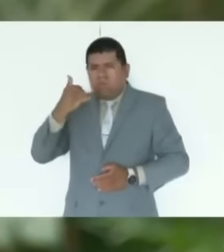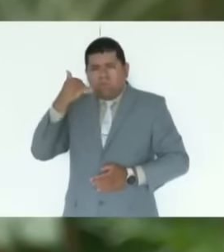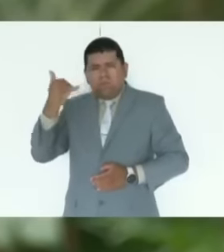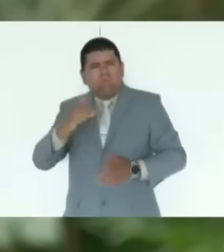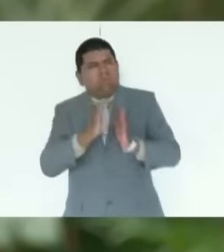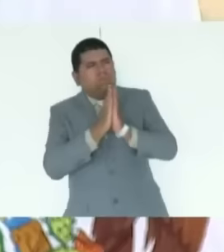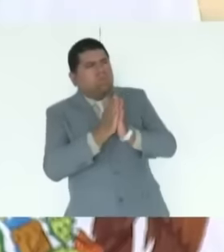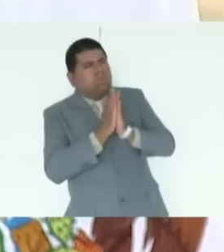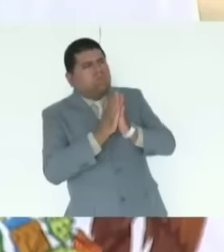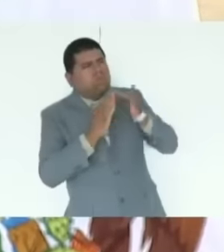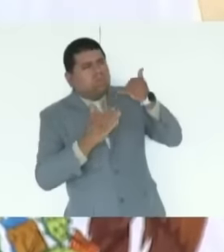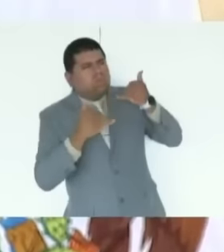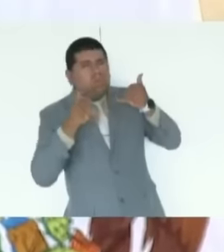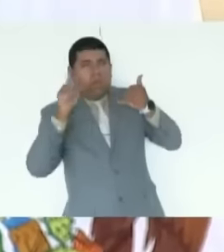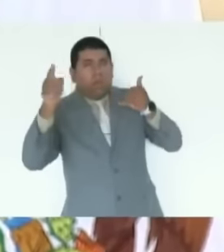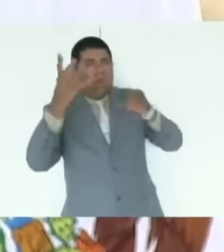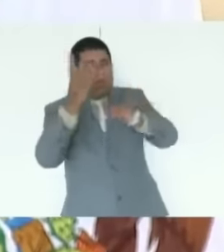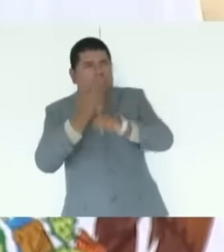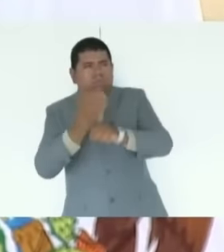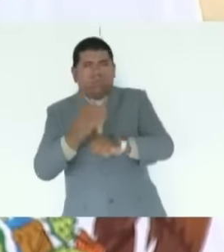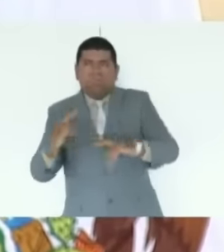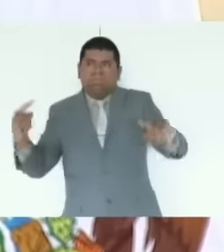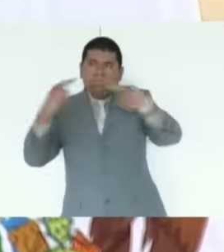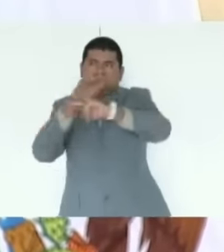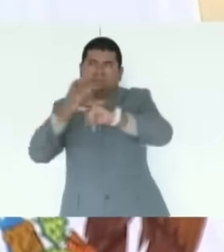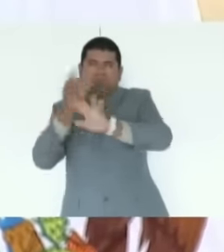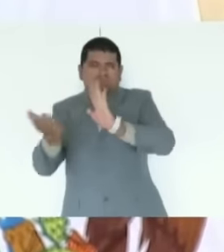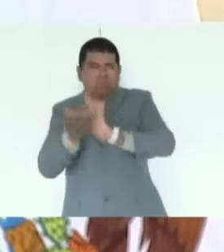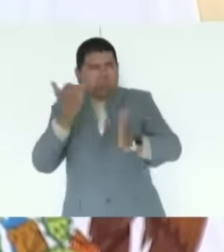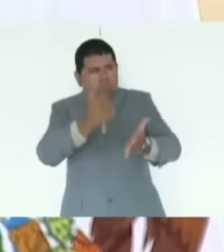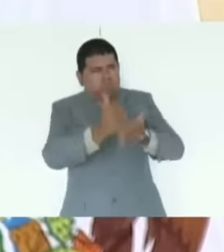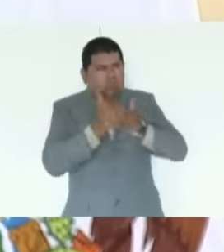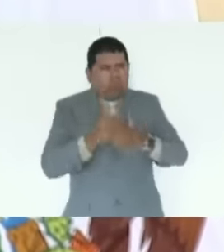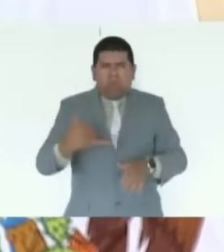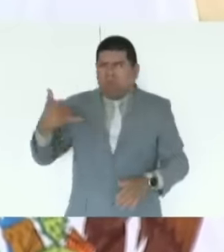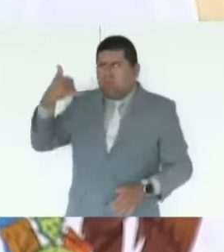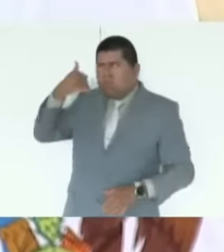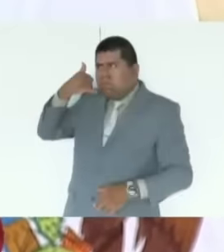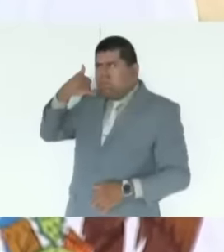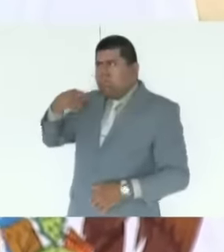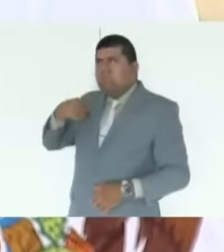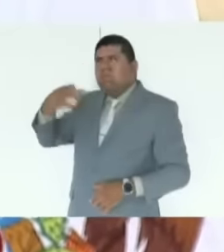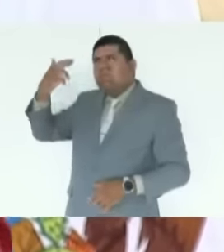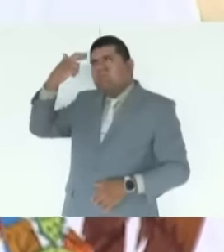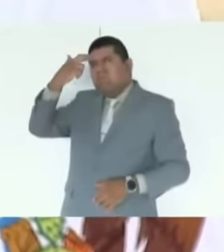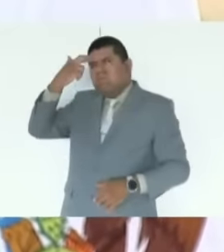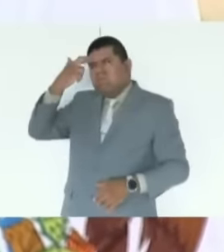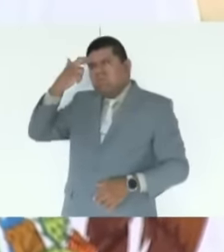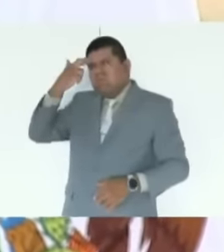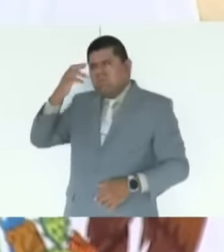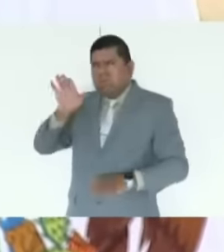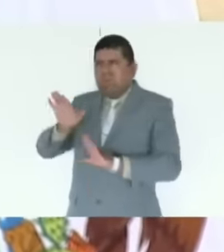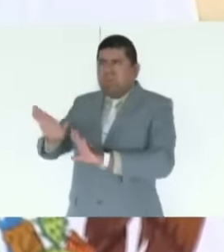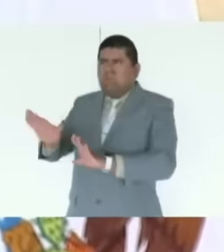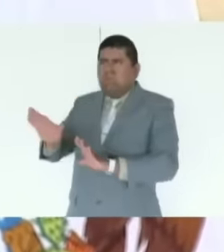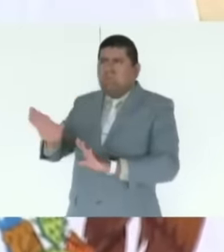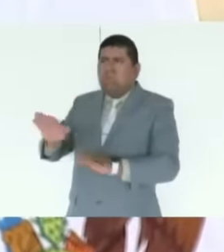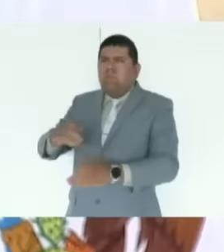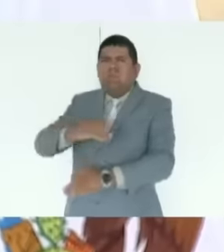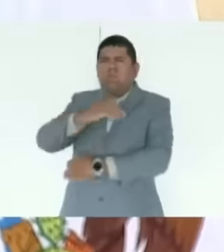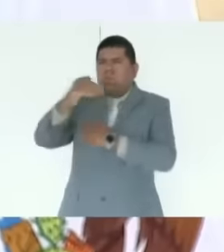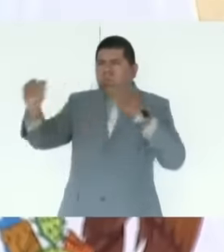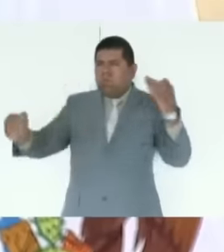coordinate the second floor of the peripheral And I thought, it's not my turn, it's up to all of us to build